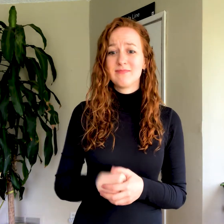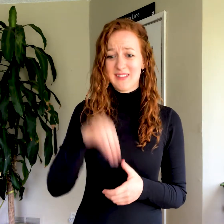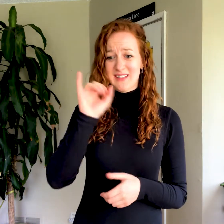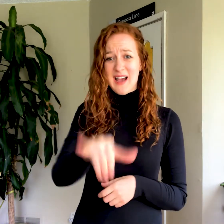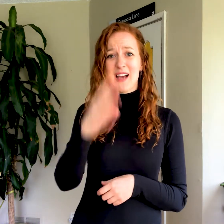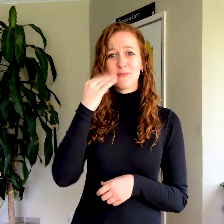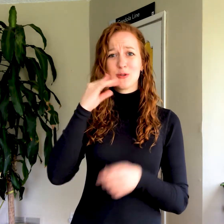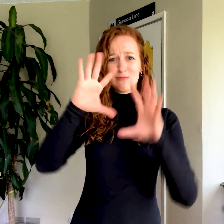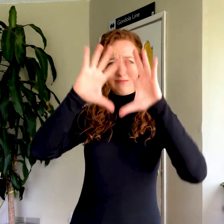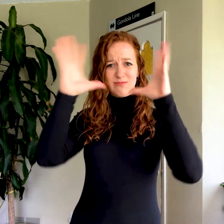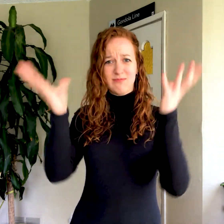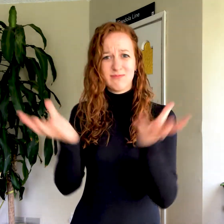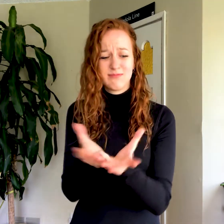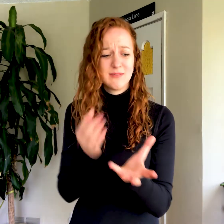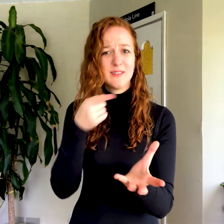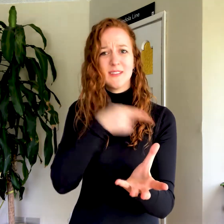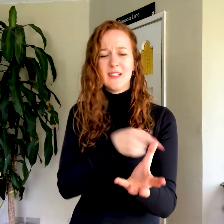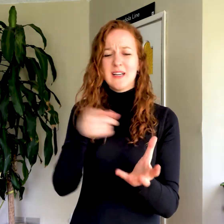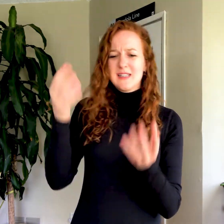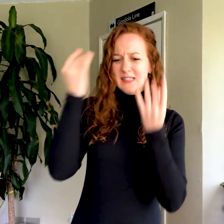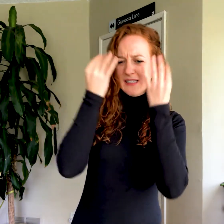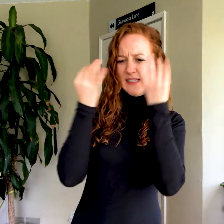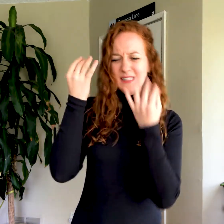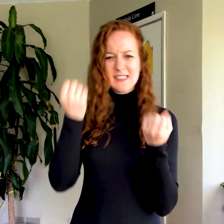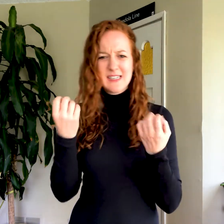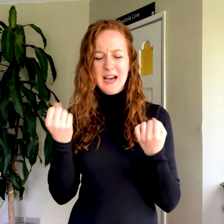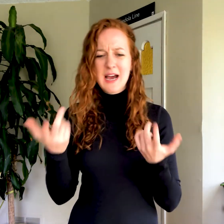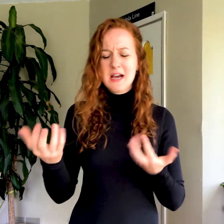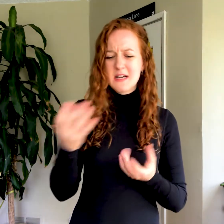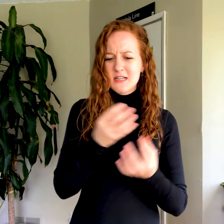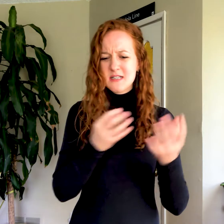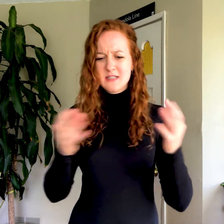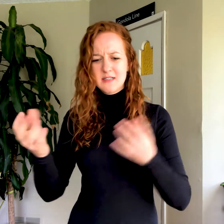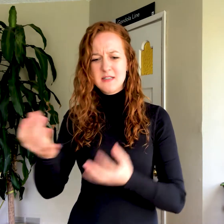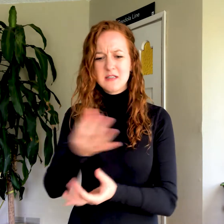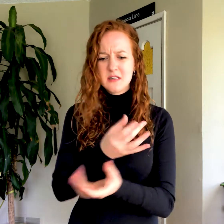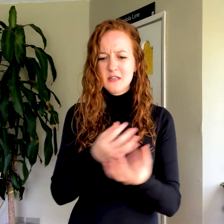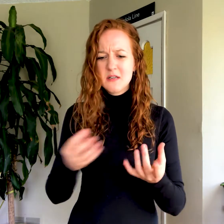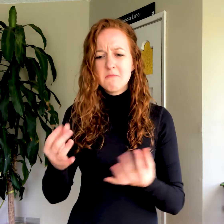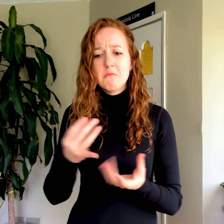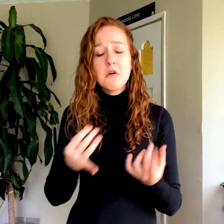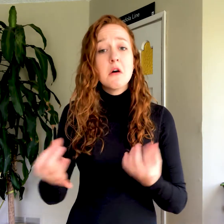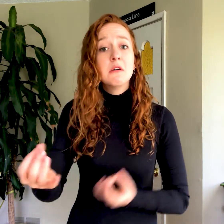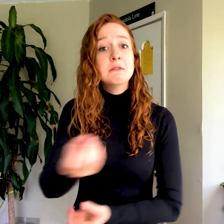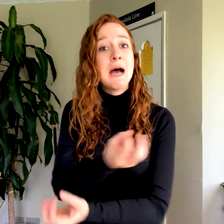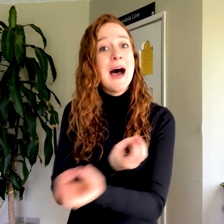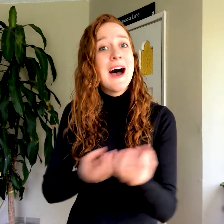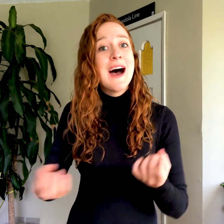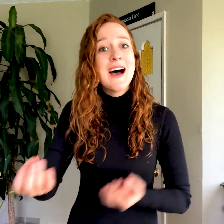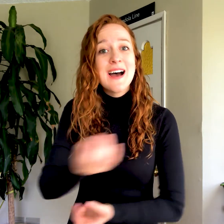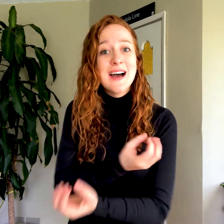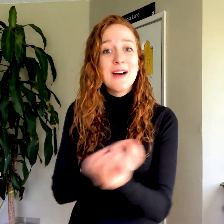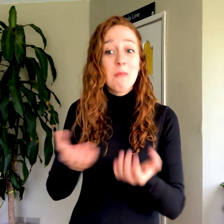She played with the idea and came up with the sign, STEM.